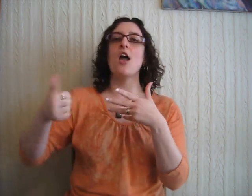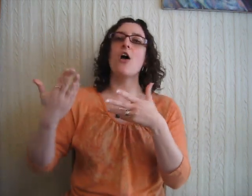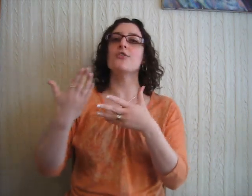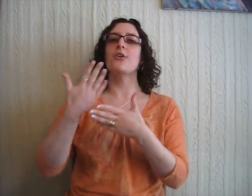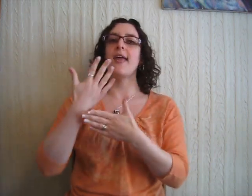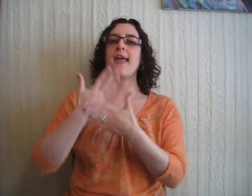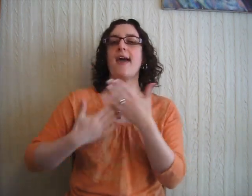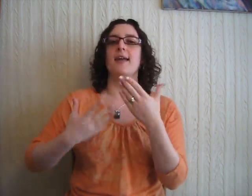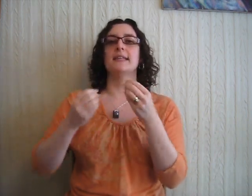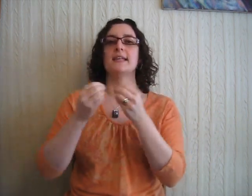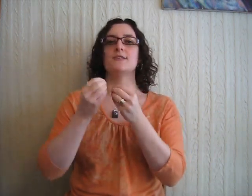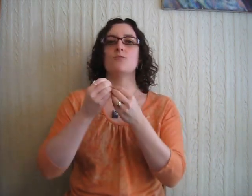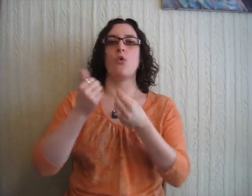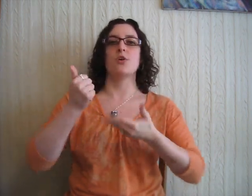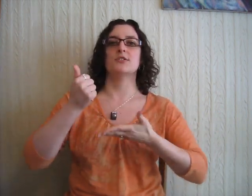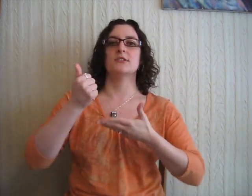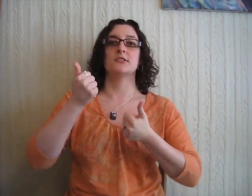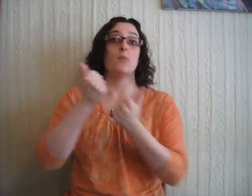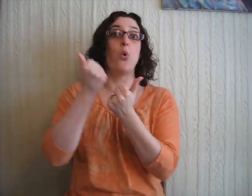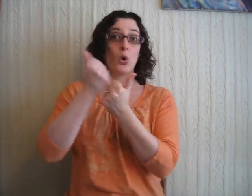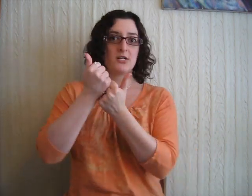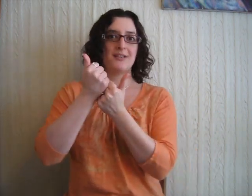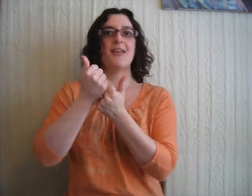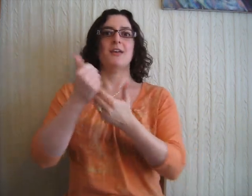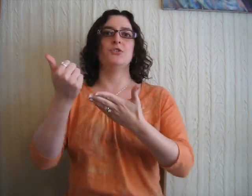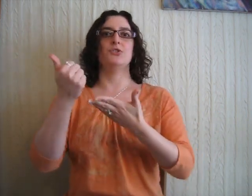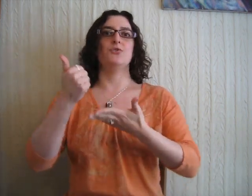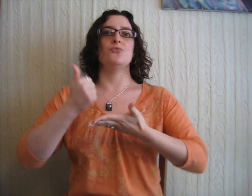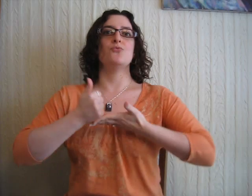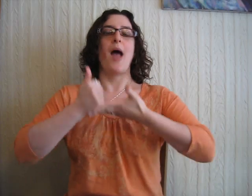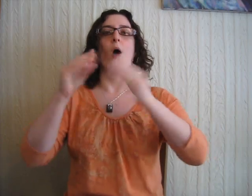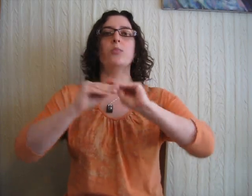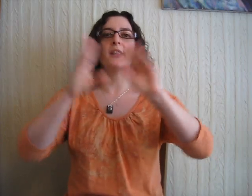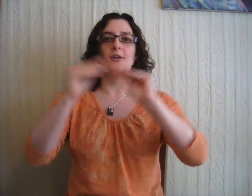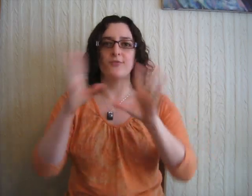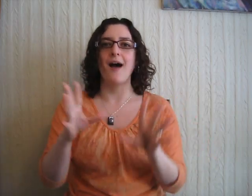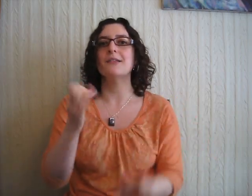The other hand is more support to help clarify